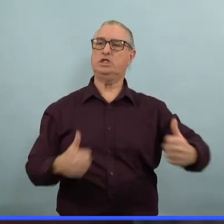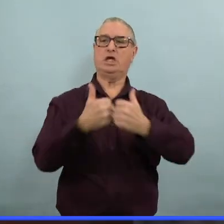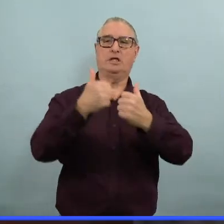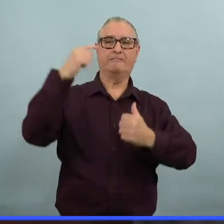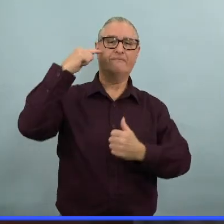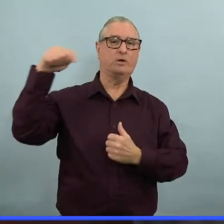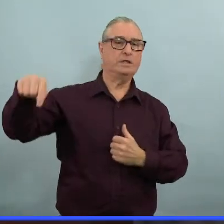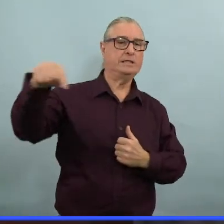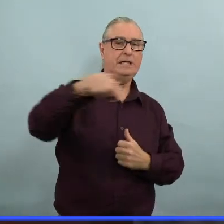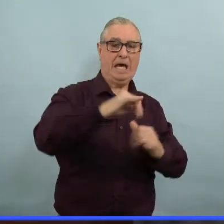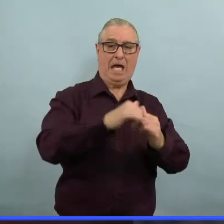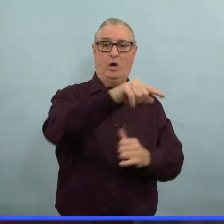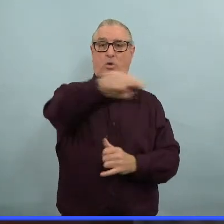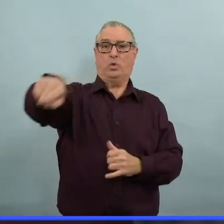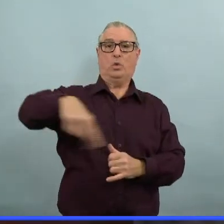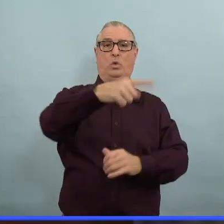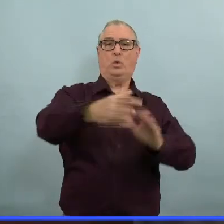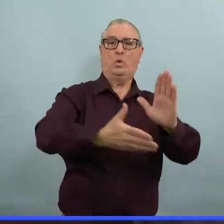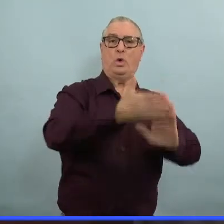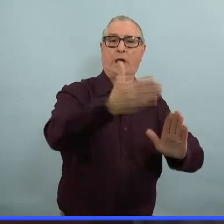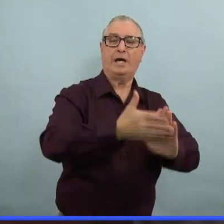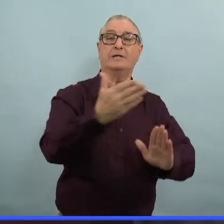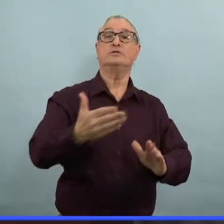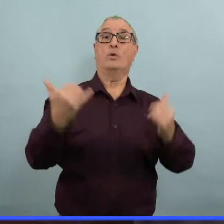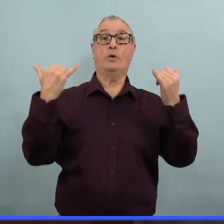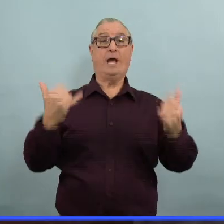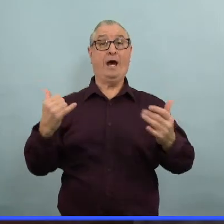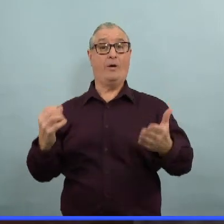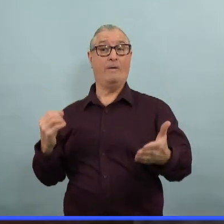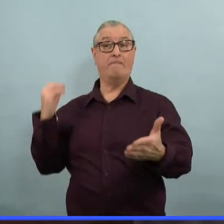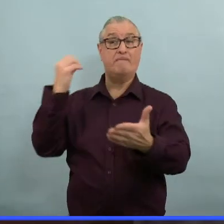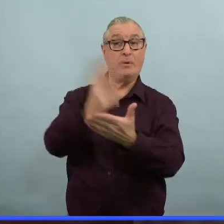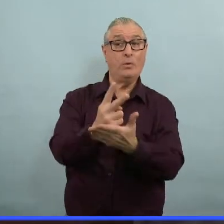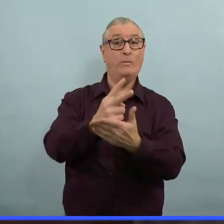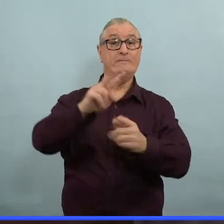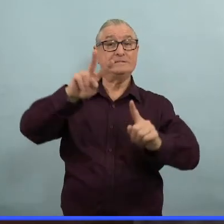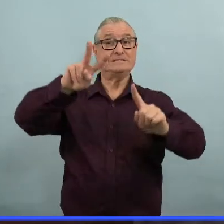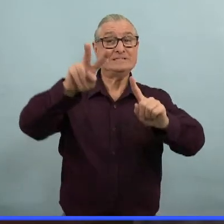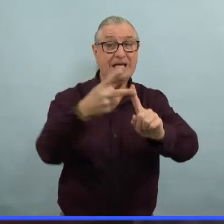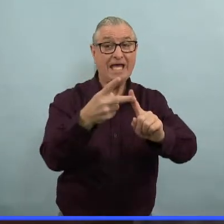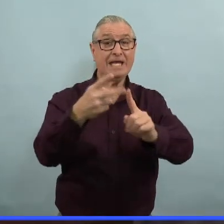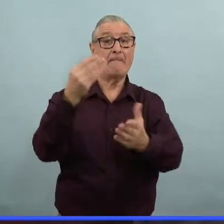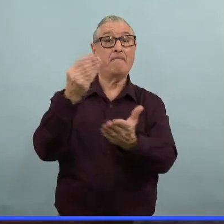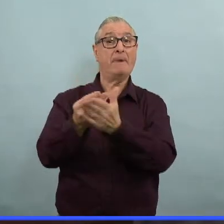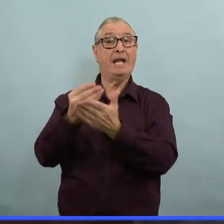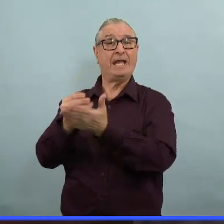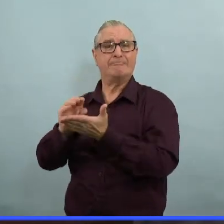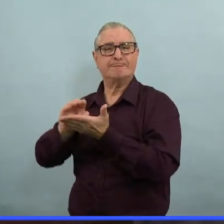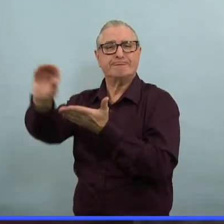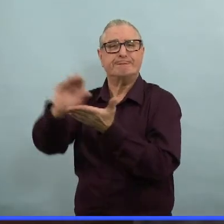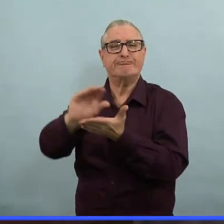that have been previously approved and affected by public health orders in place as of january 31st